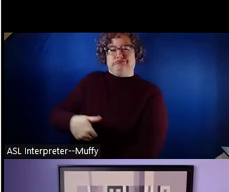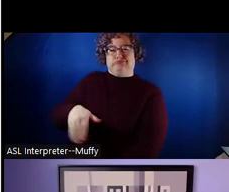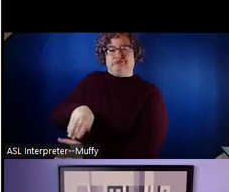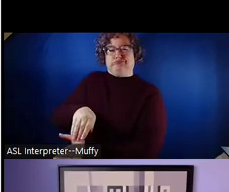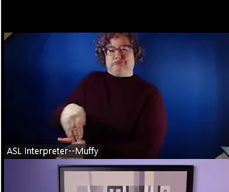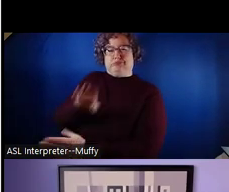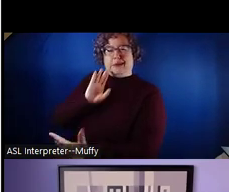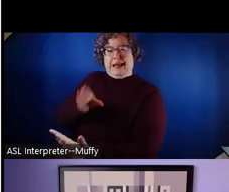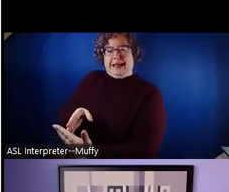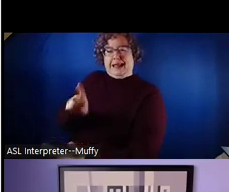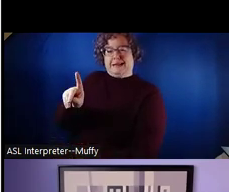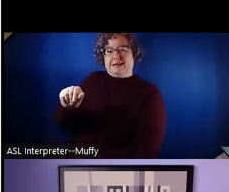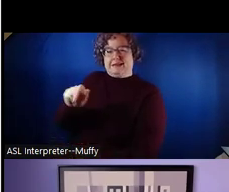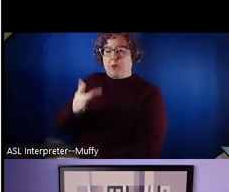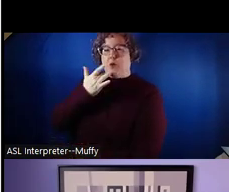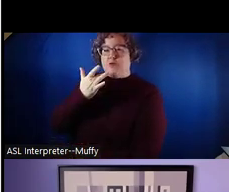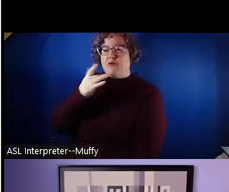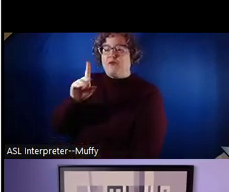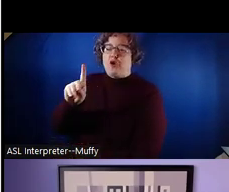and preferring non-disabled people.